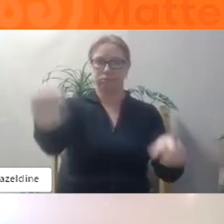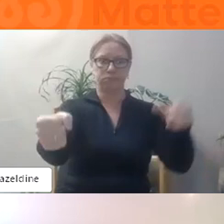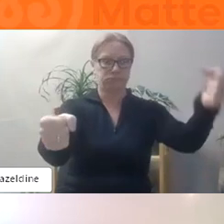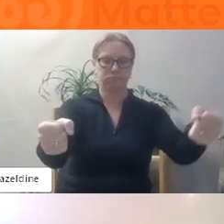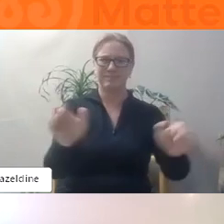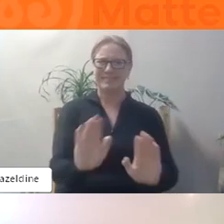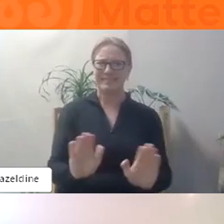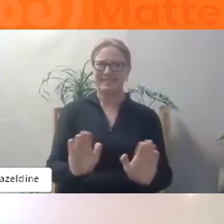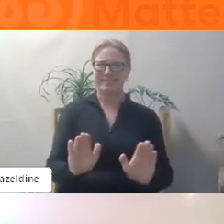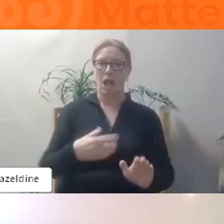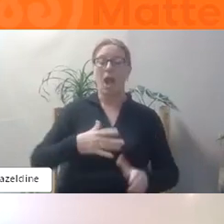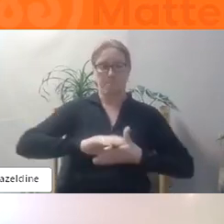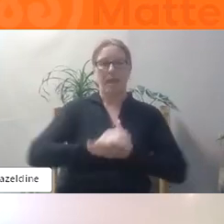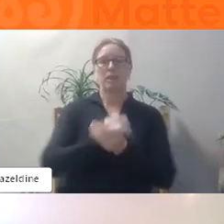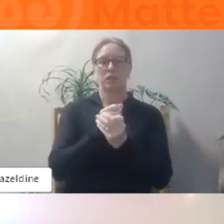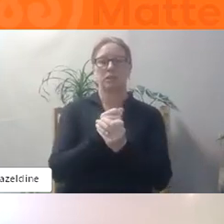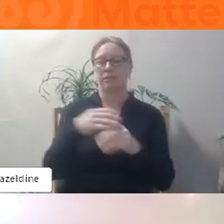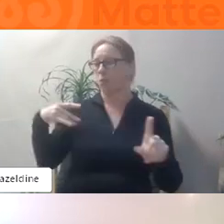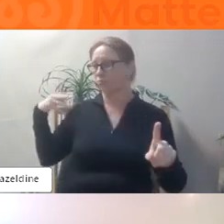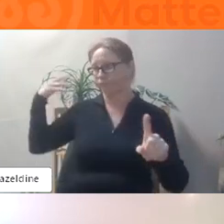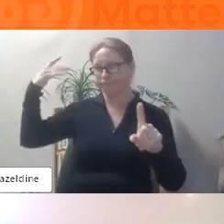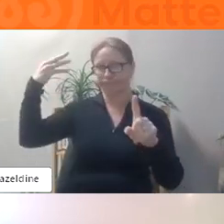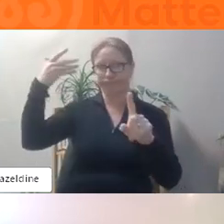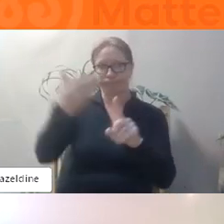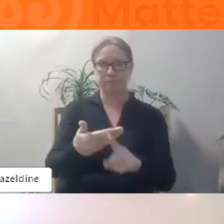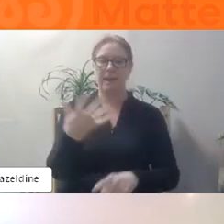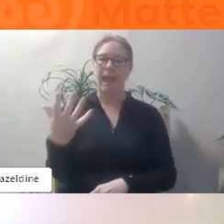I've been passionate about forever, and one of the reasons why it's